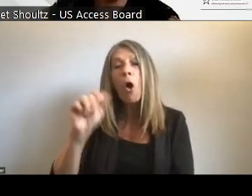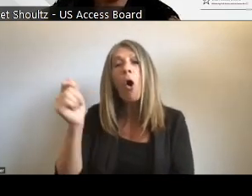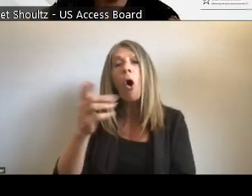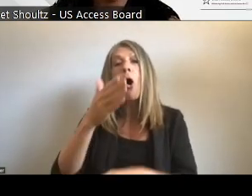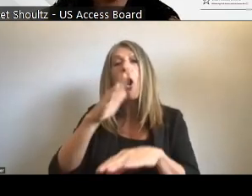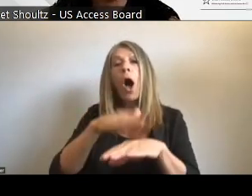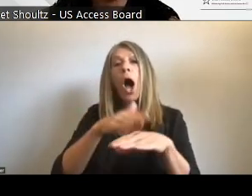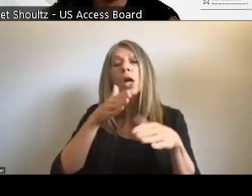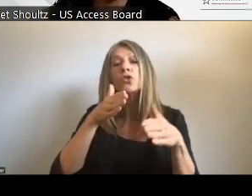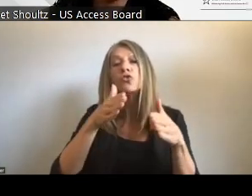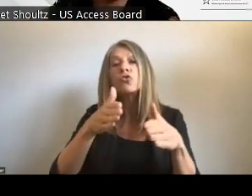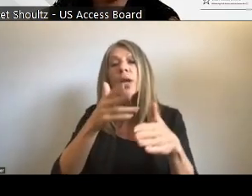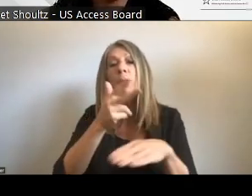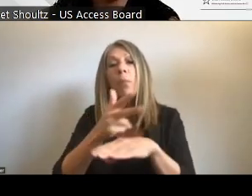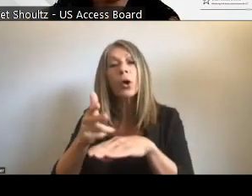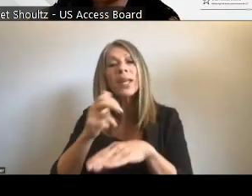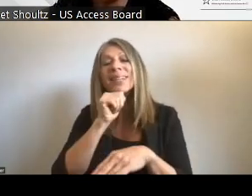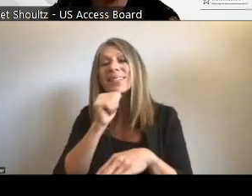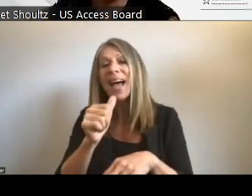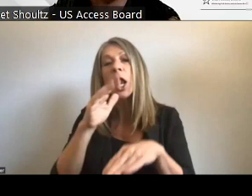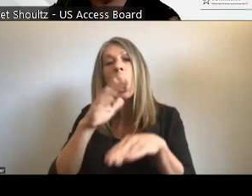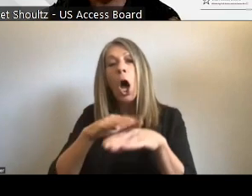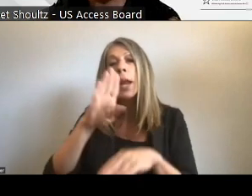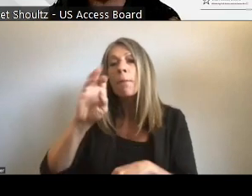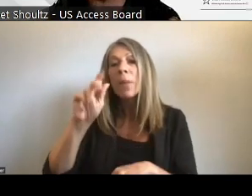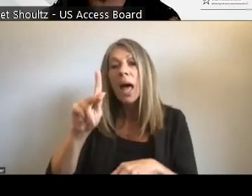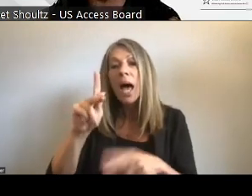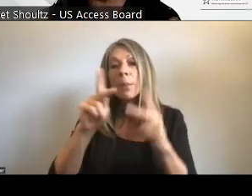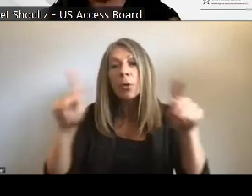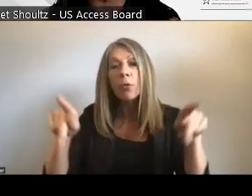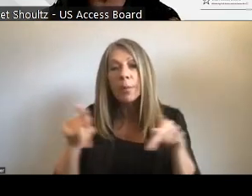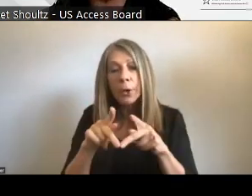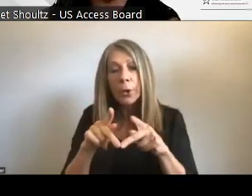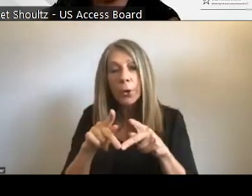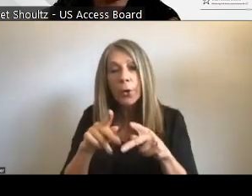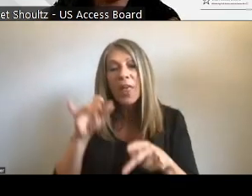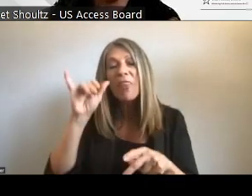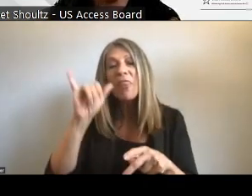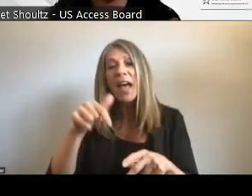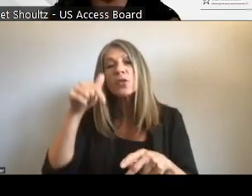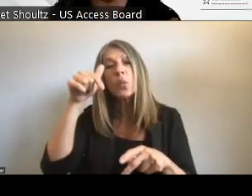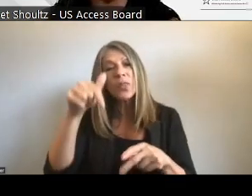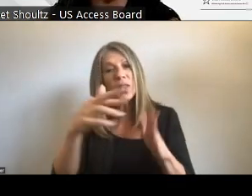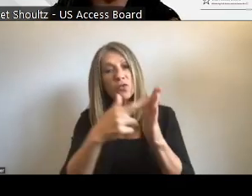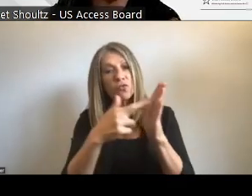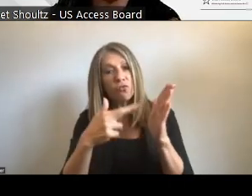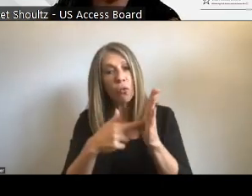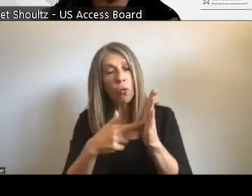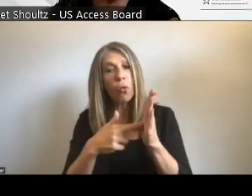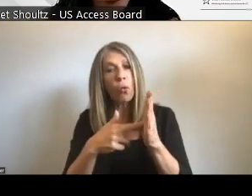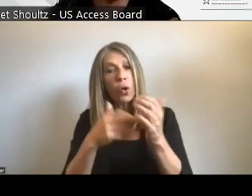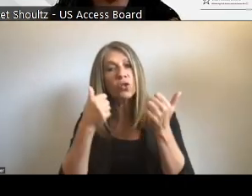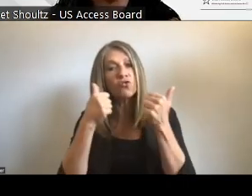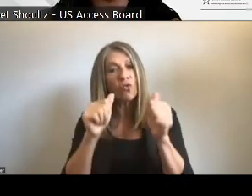parking is not necessarily on a block perimeter. So that's what this provision is intended to capture: